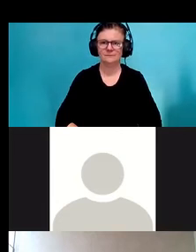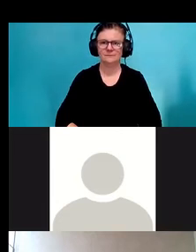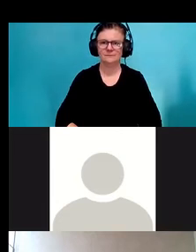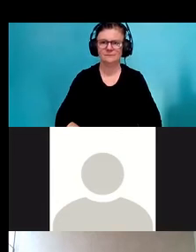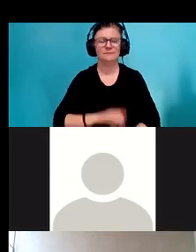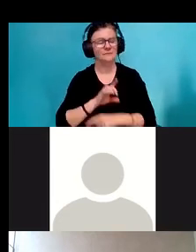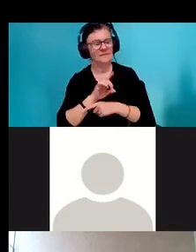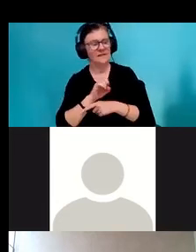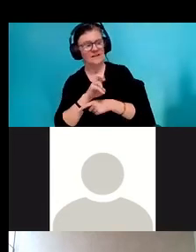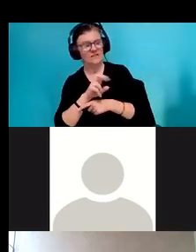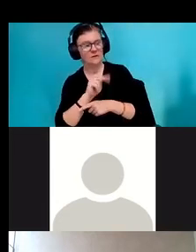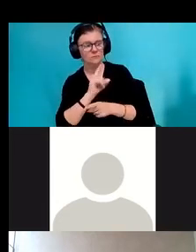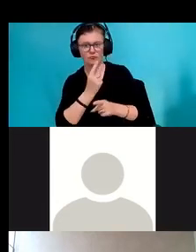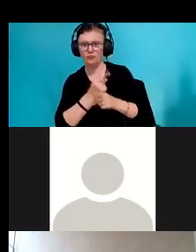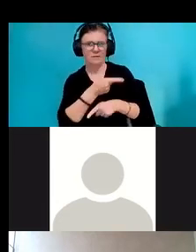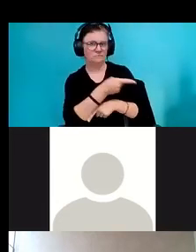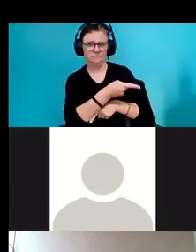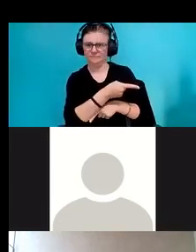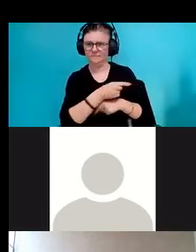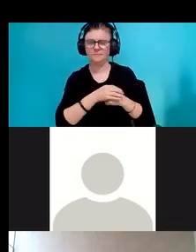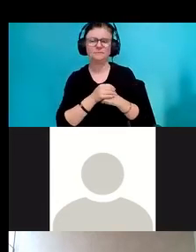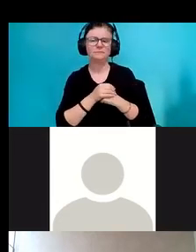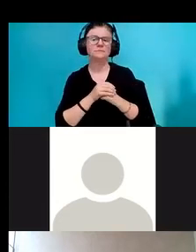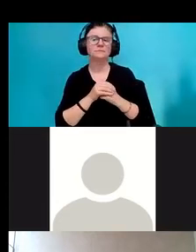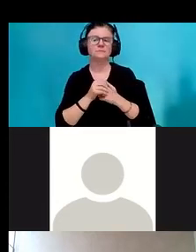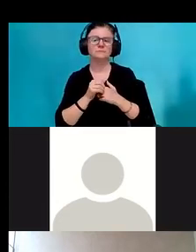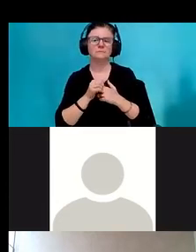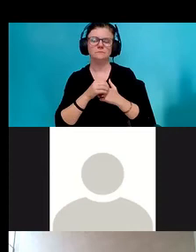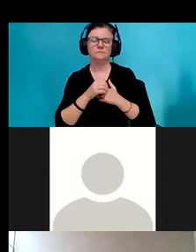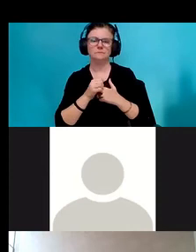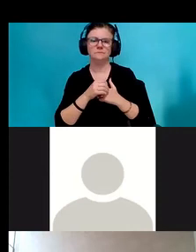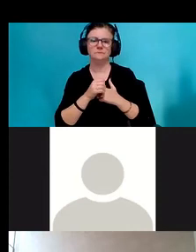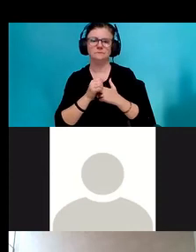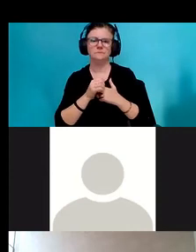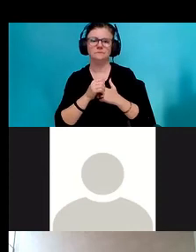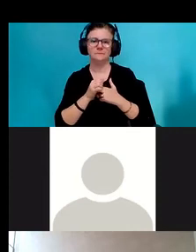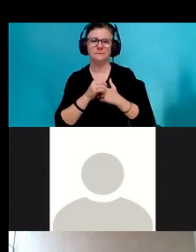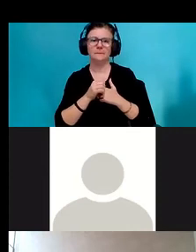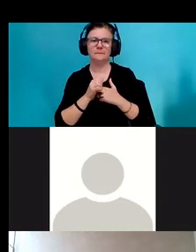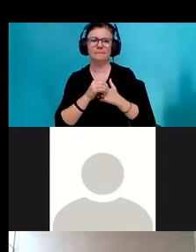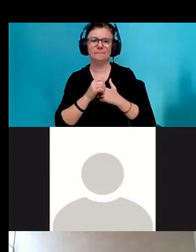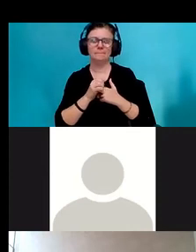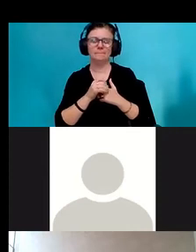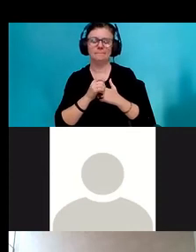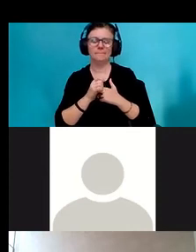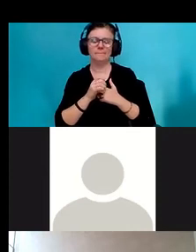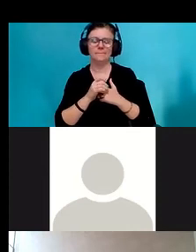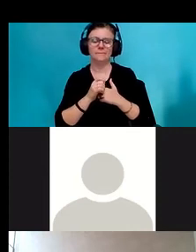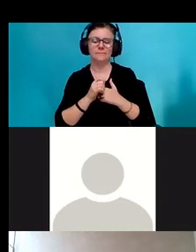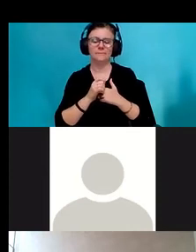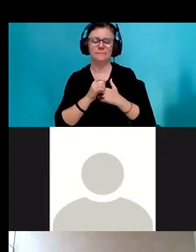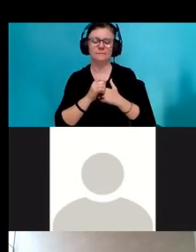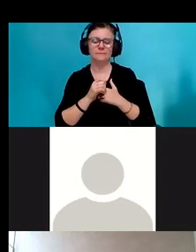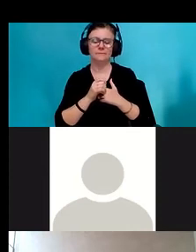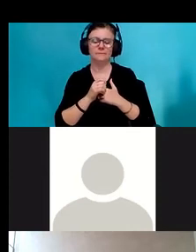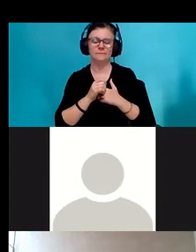So as Erika just said, one thing that the narrative can be really helpful for right now is focusing on anything